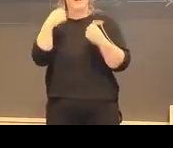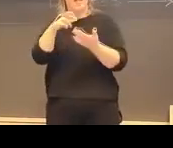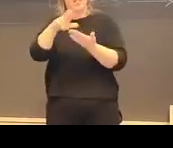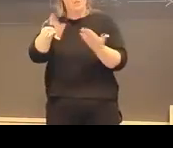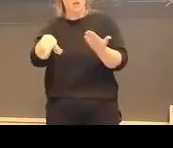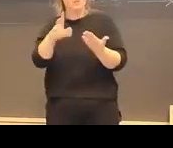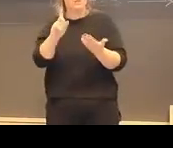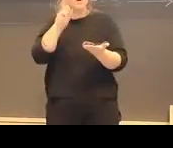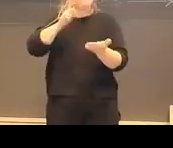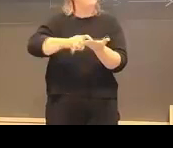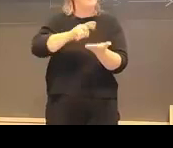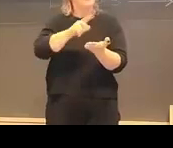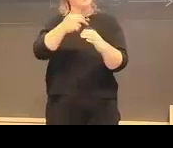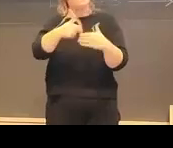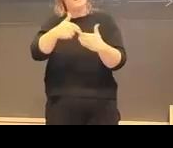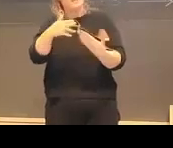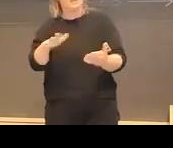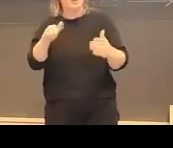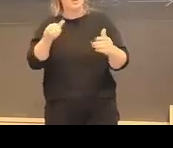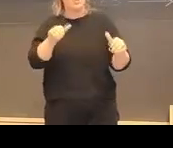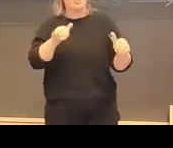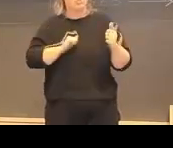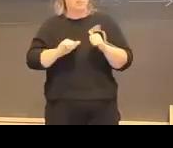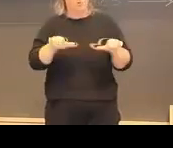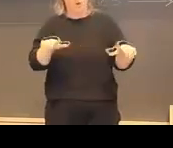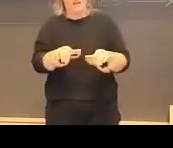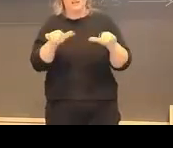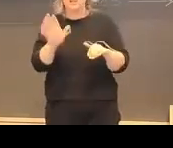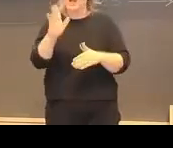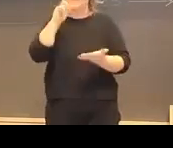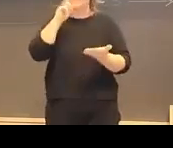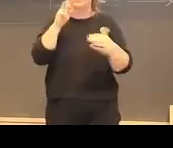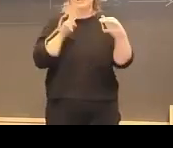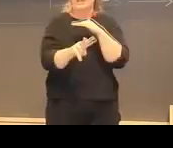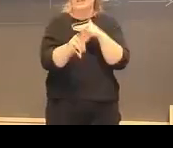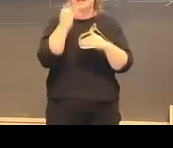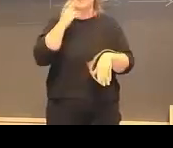participants performance on these skills predicted whether they were in the high or the low patient